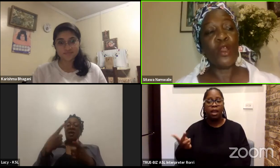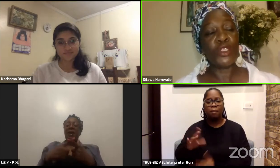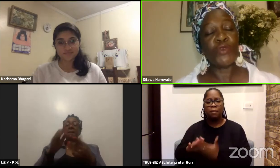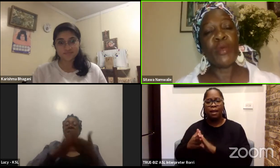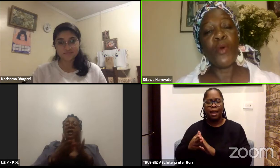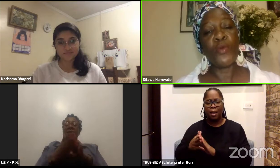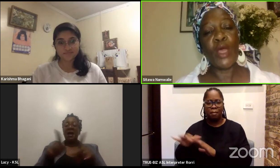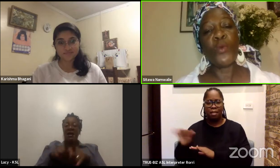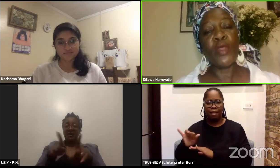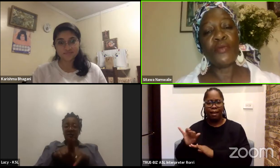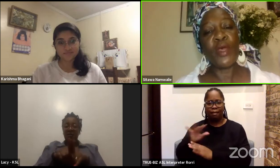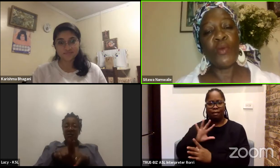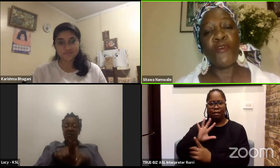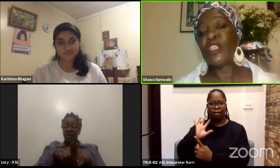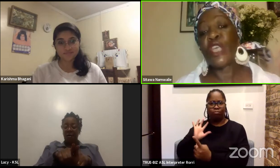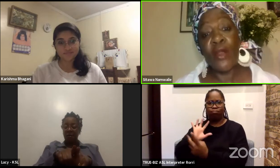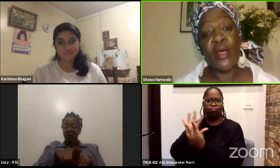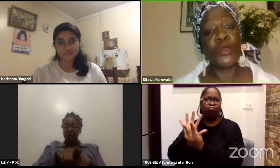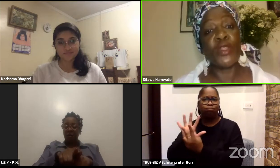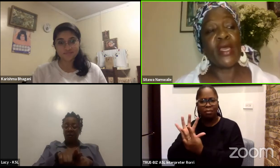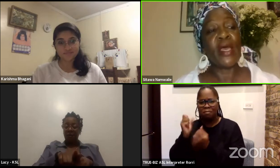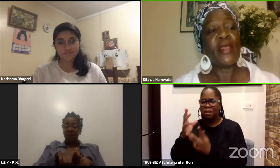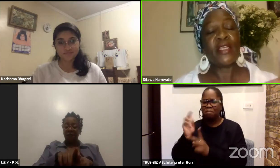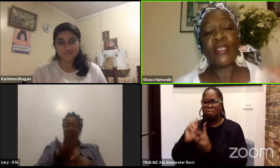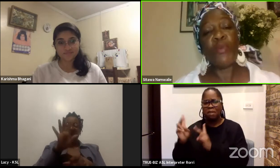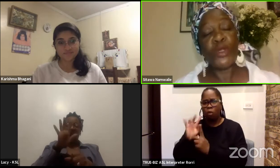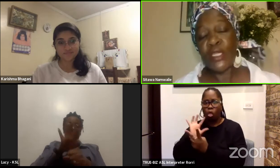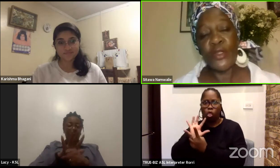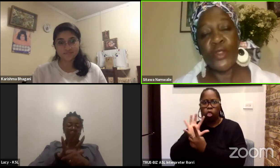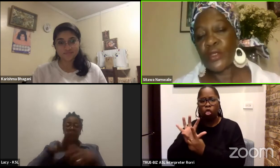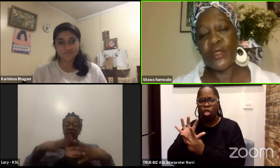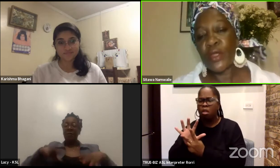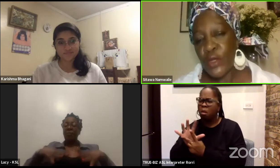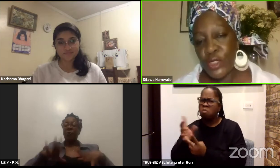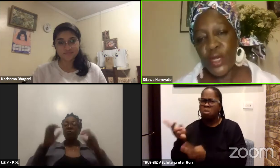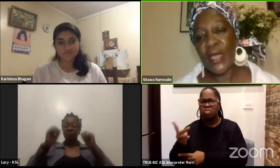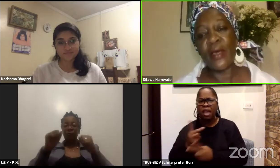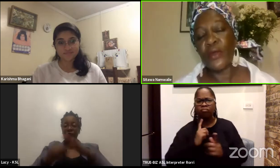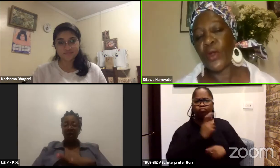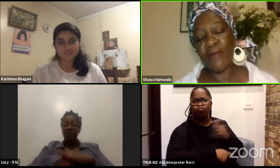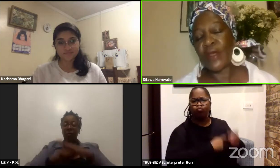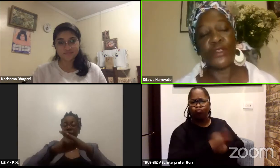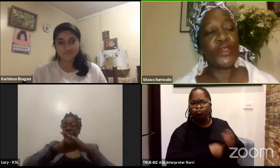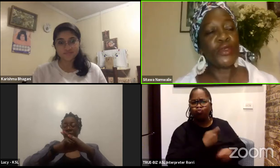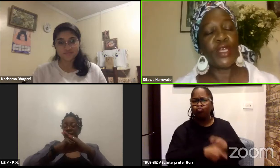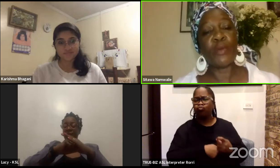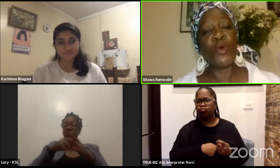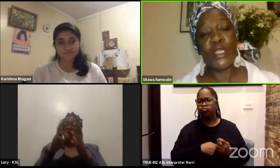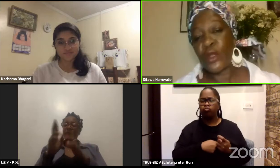and they were very generous, so they supported, the usual Kenya African story, so they supported